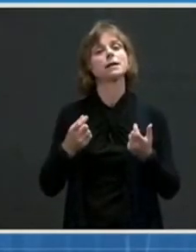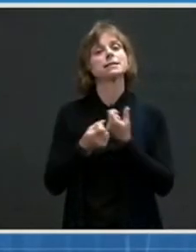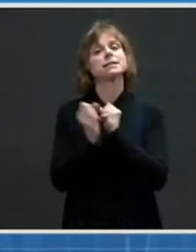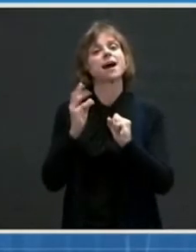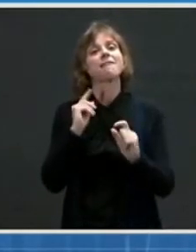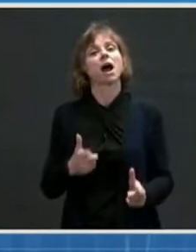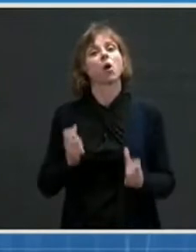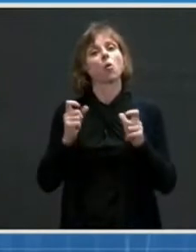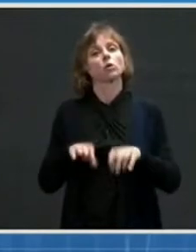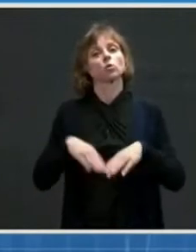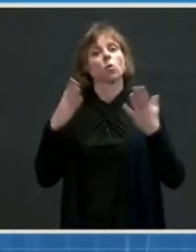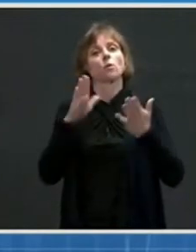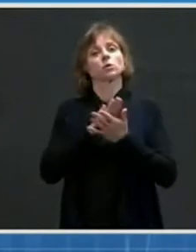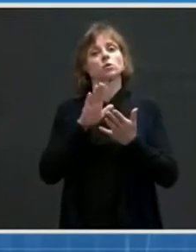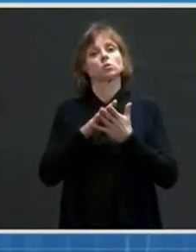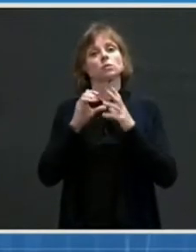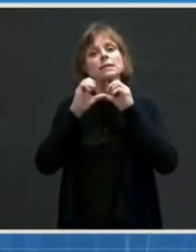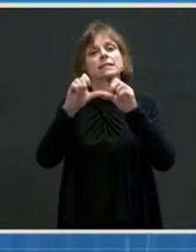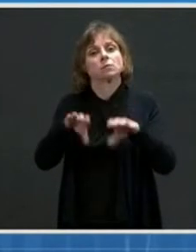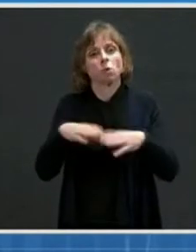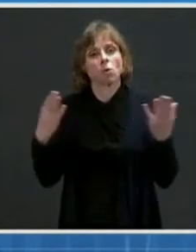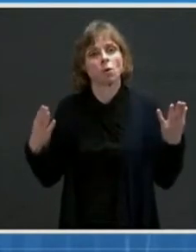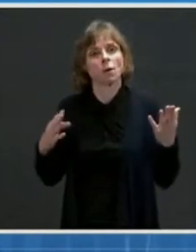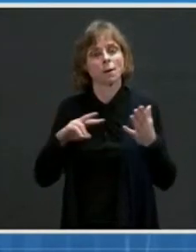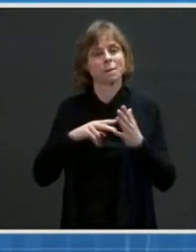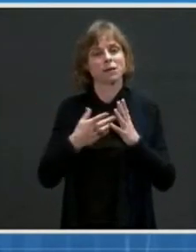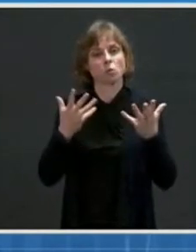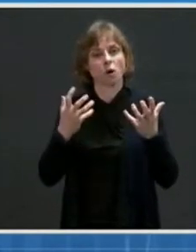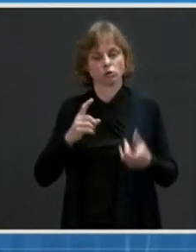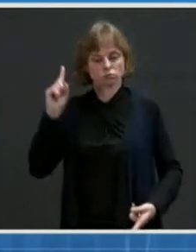SAFEST AND QUICKEST WAY TO OPEN